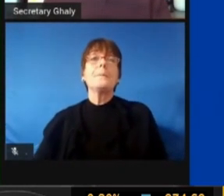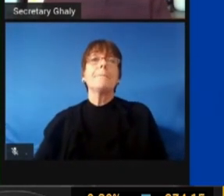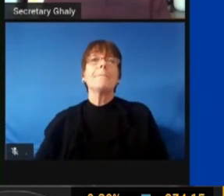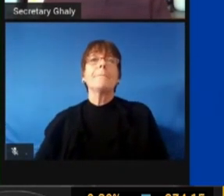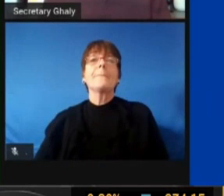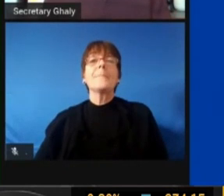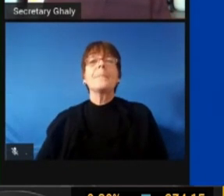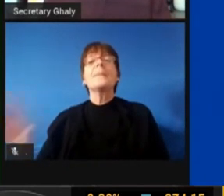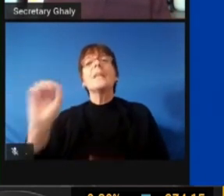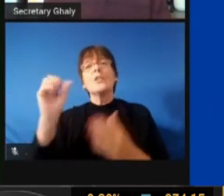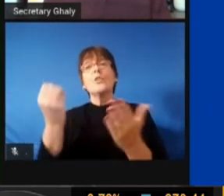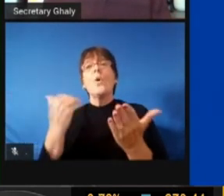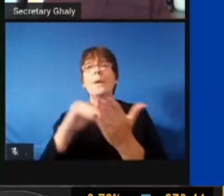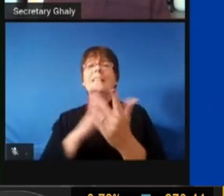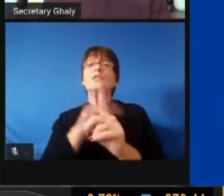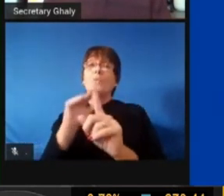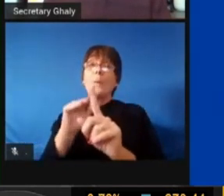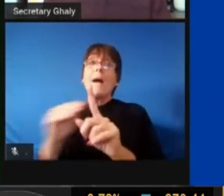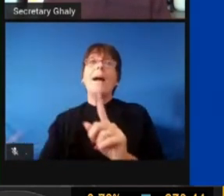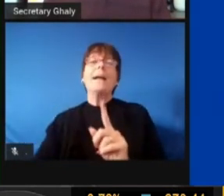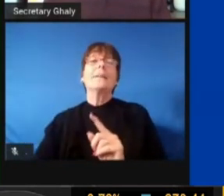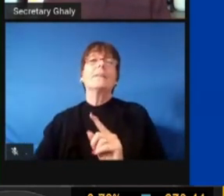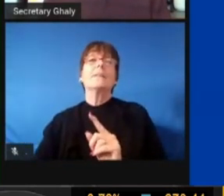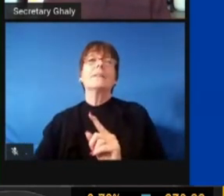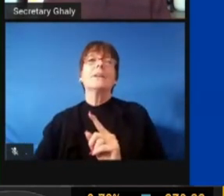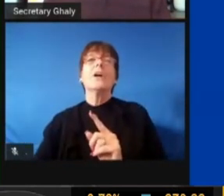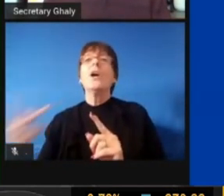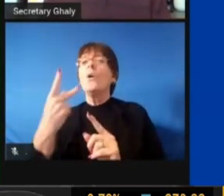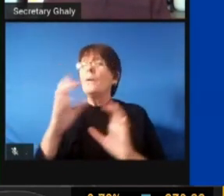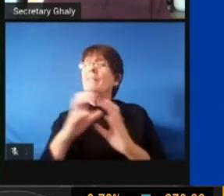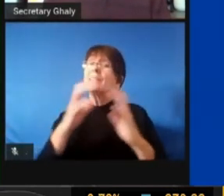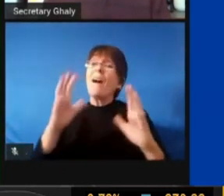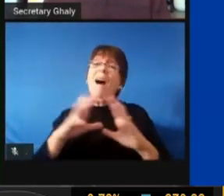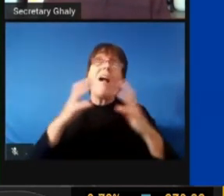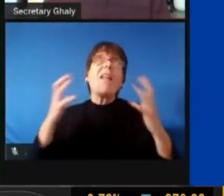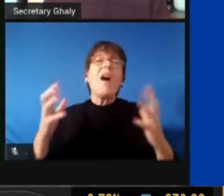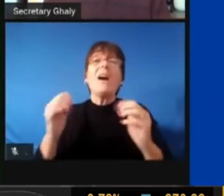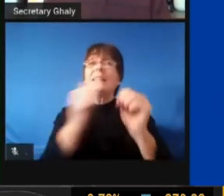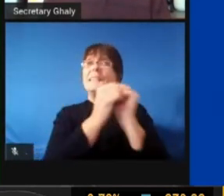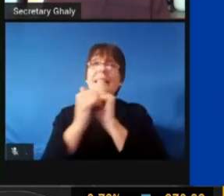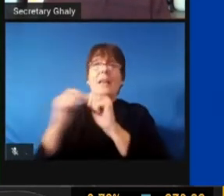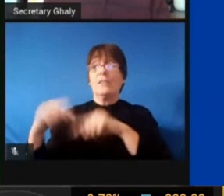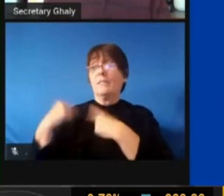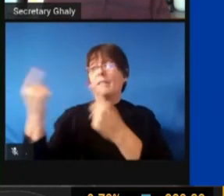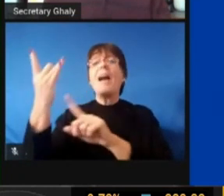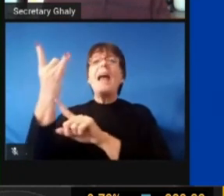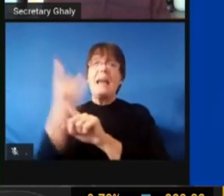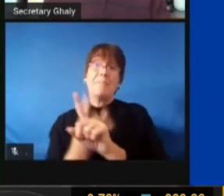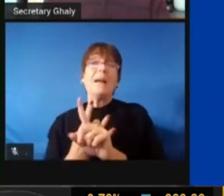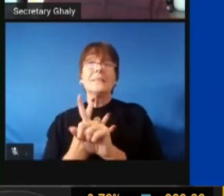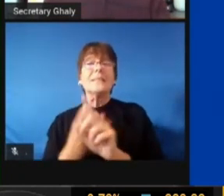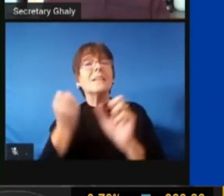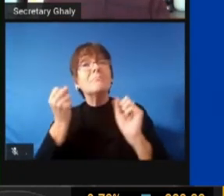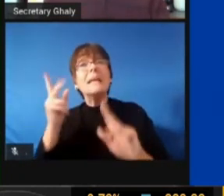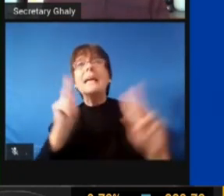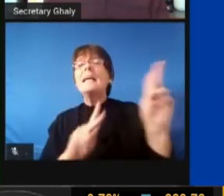AS WE EXPECT AND ANTICIPATED EVEN LAST WEEK. AGAIN, THIS IS A REMINDER THAT